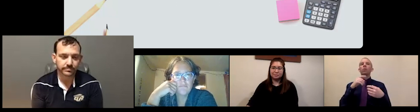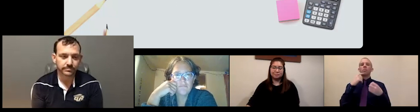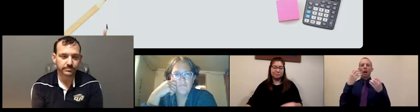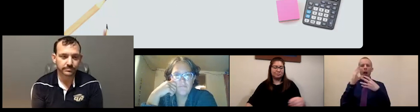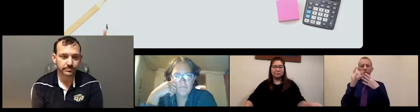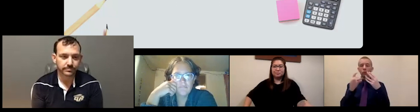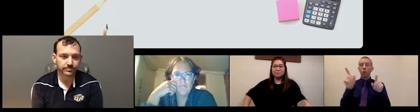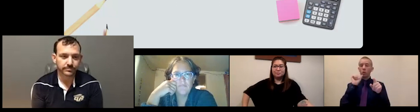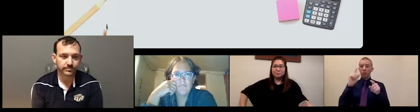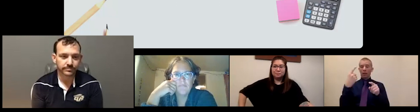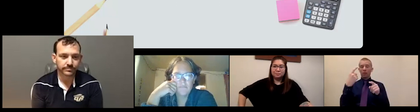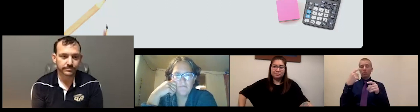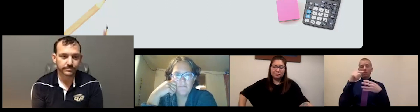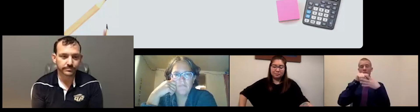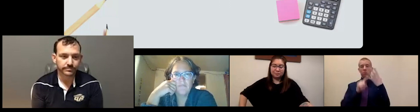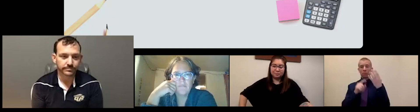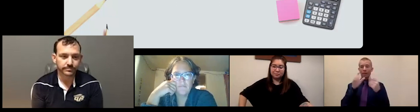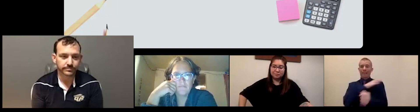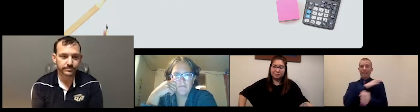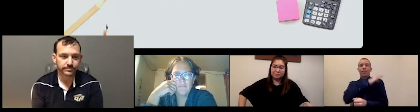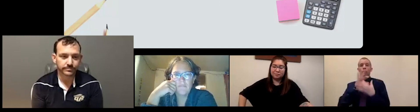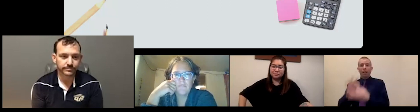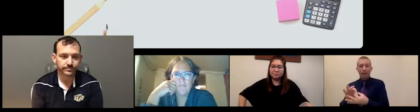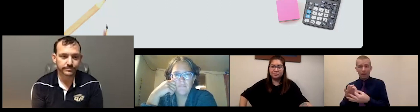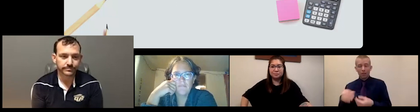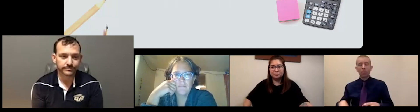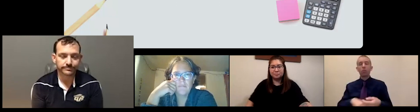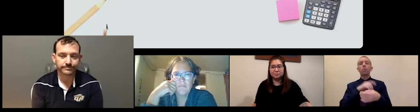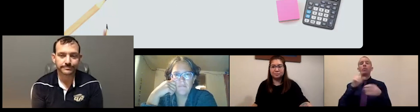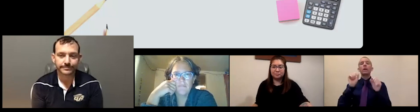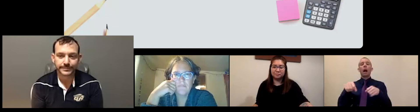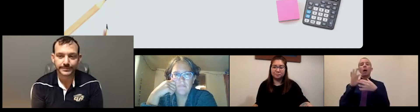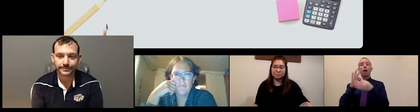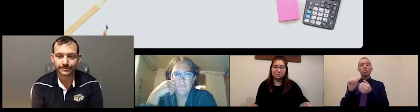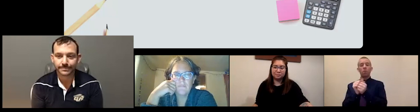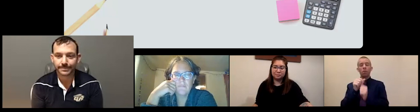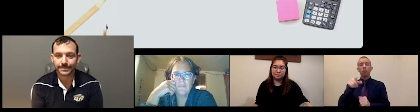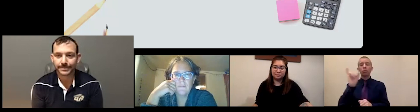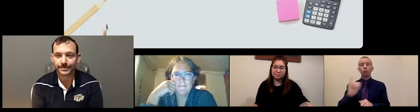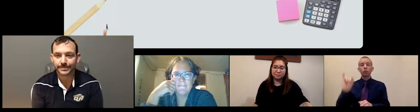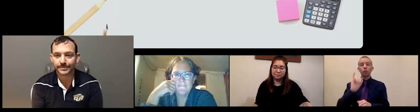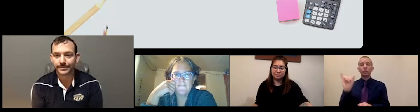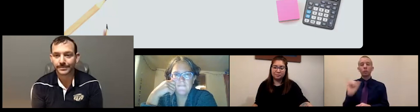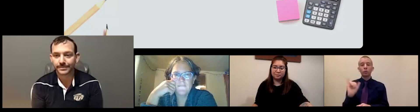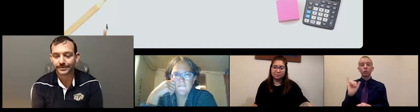There are many options. Not just clinic related, but it could be related to insurance, too.